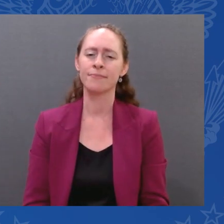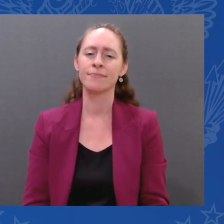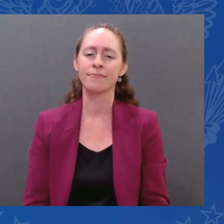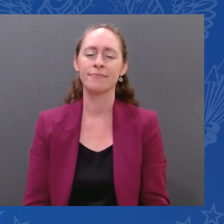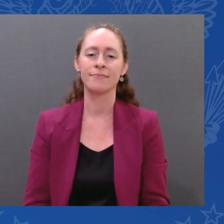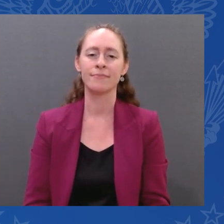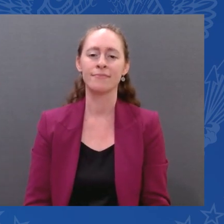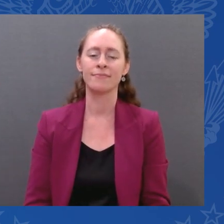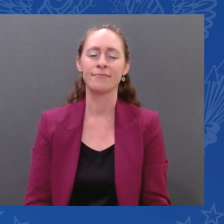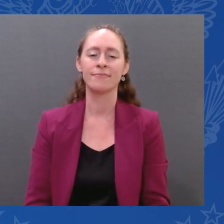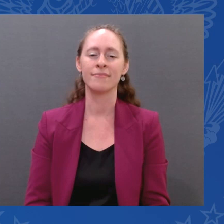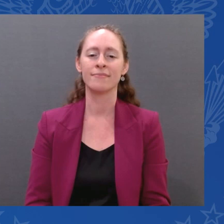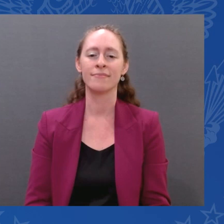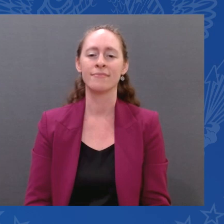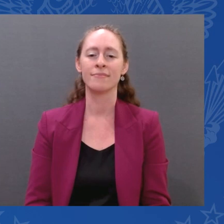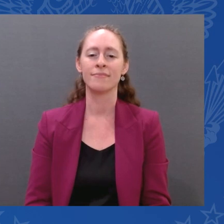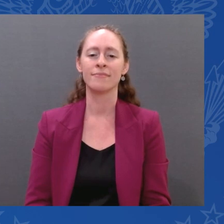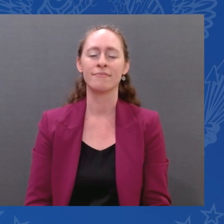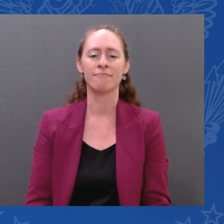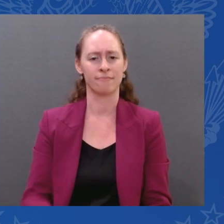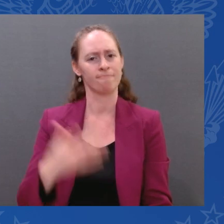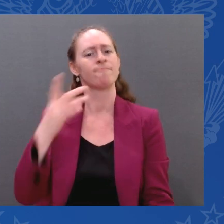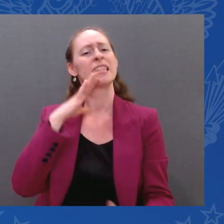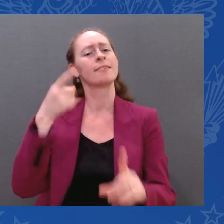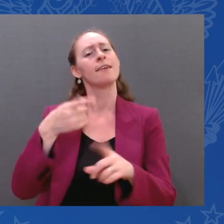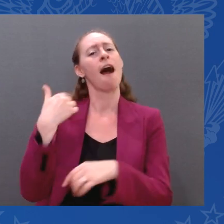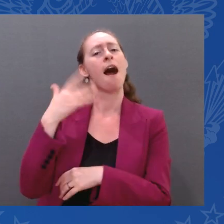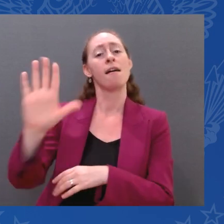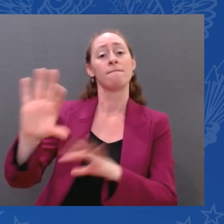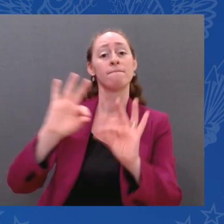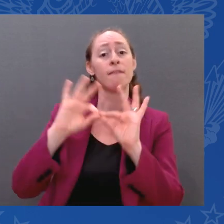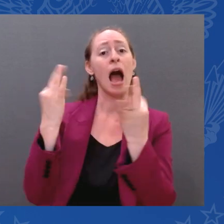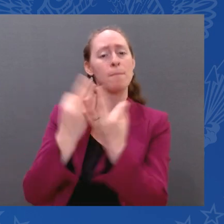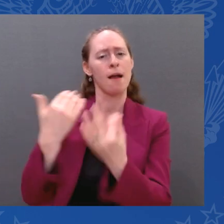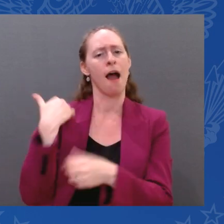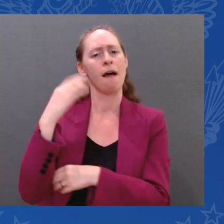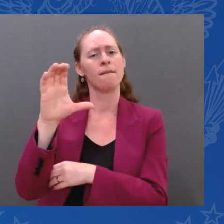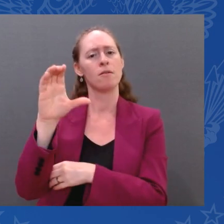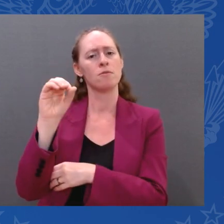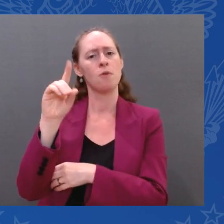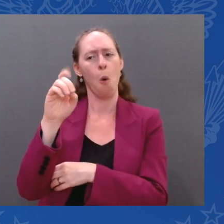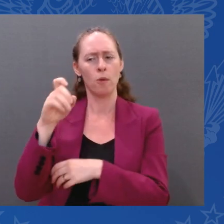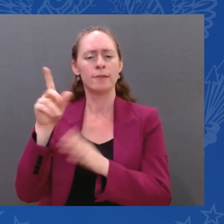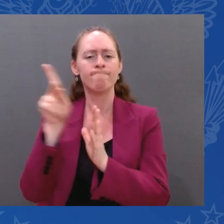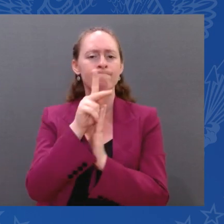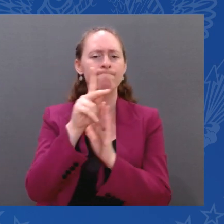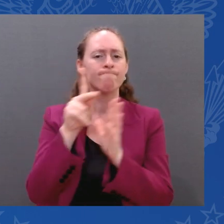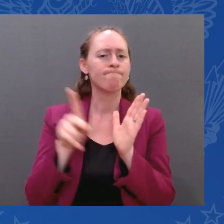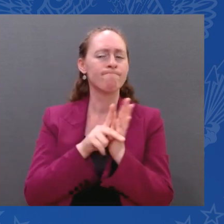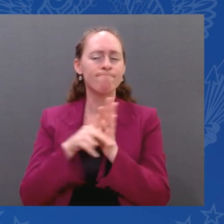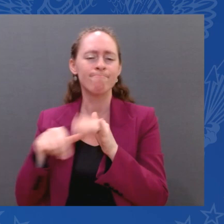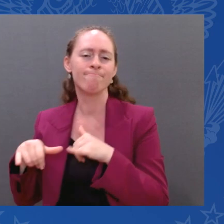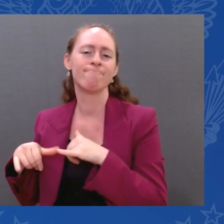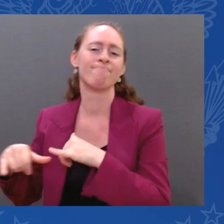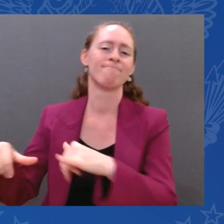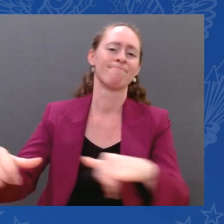and sisters, children and grandchildren today. Cindy, Madam Ambassador and the family,